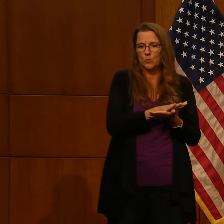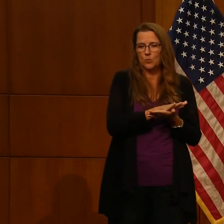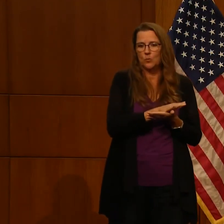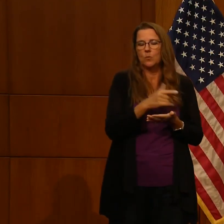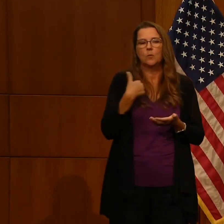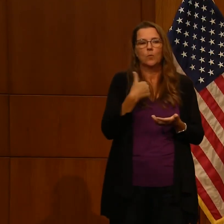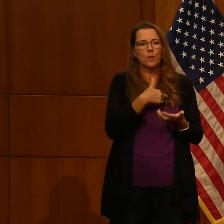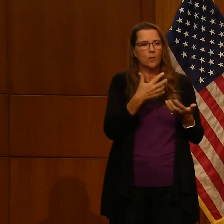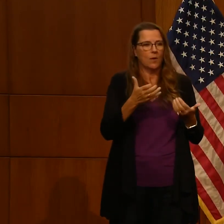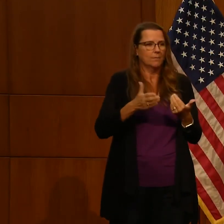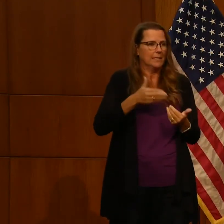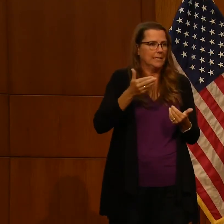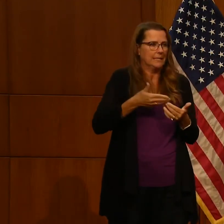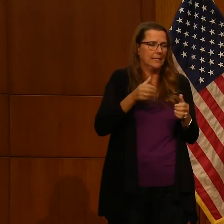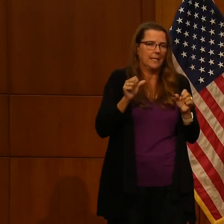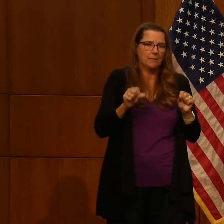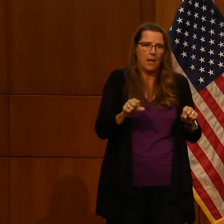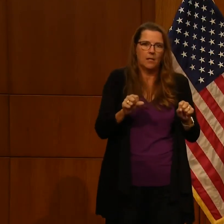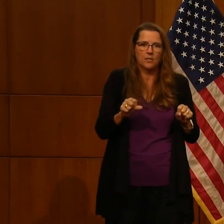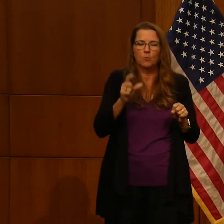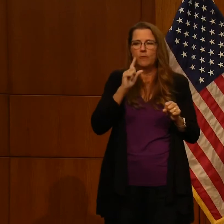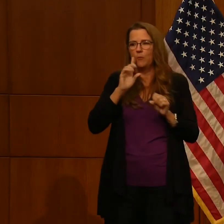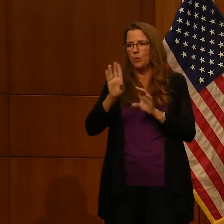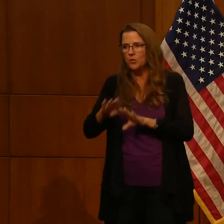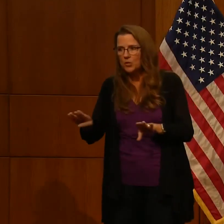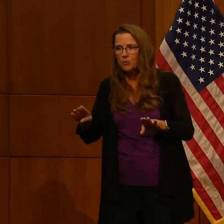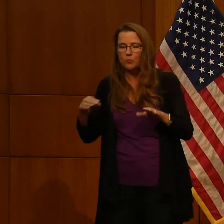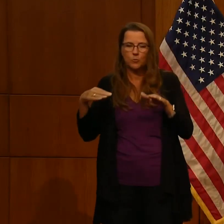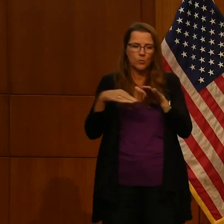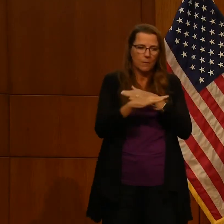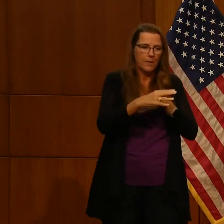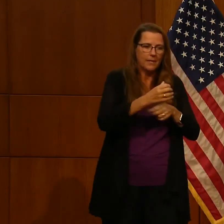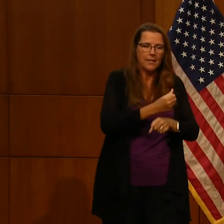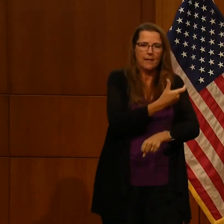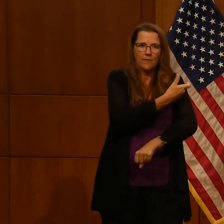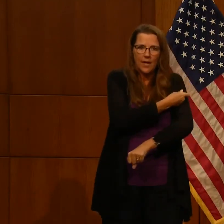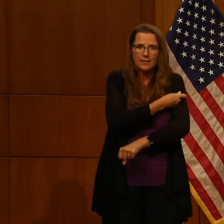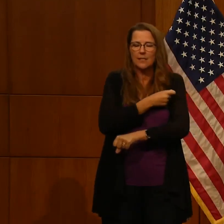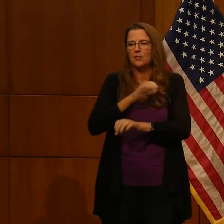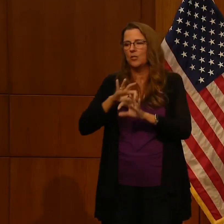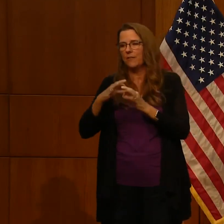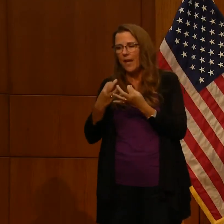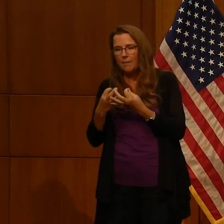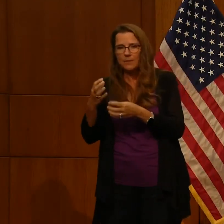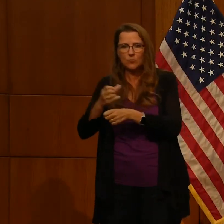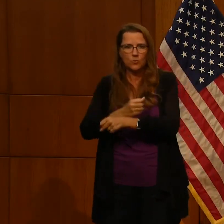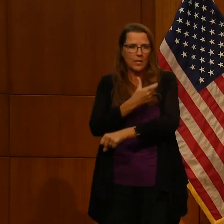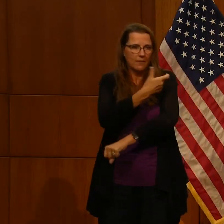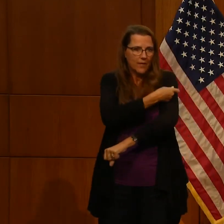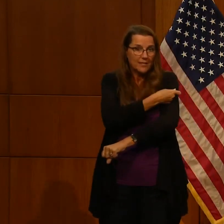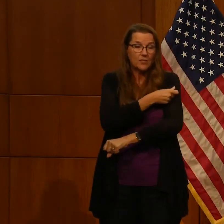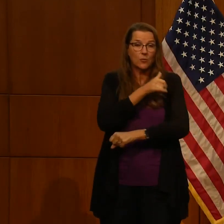WE WILL DO SO AT OUR SCHOOLS. WE BELIEVE WE NEED TO MAKE THIS AS EASY AS IS HUMANLY POSSIBLE